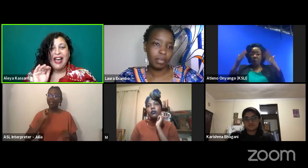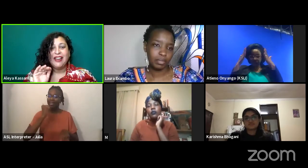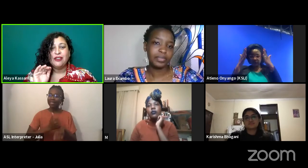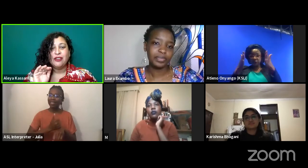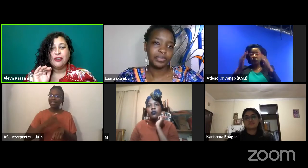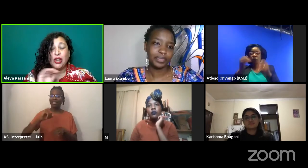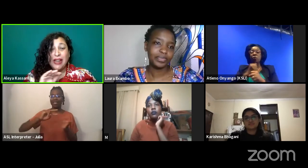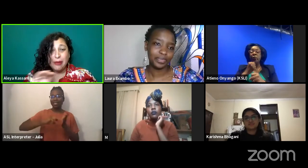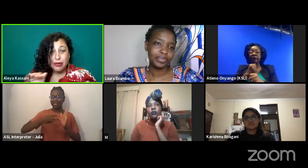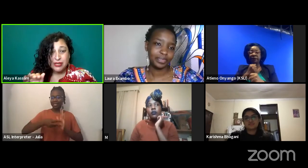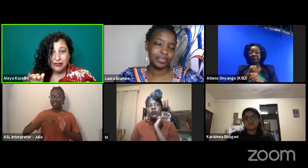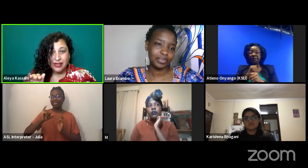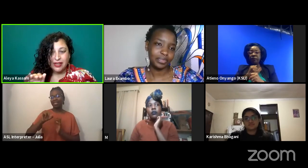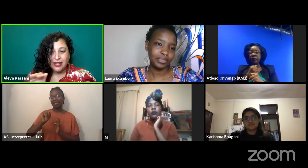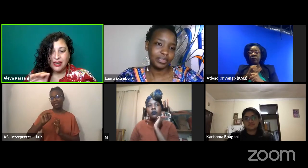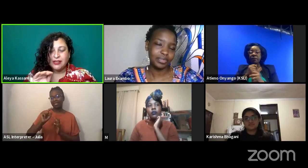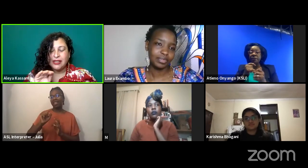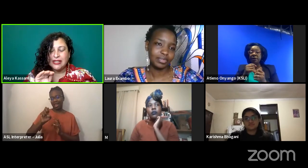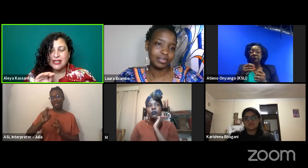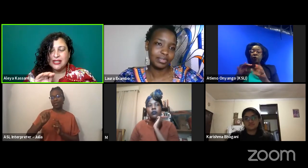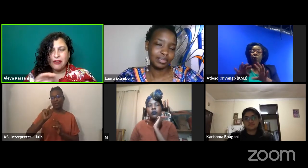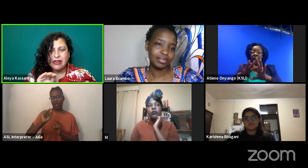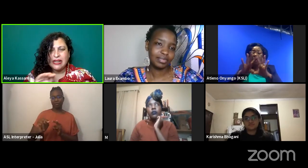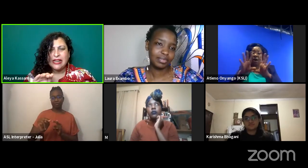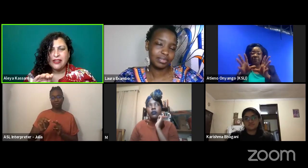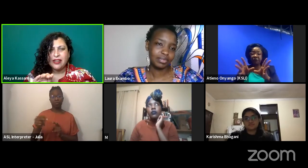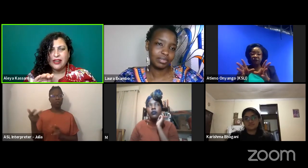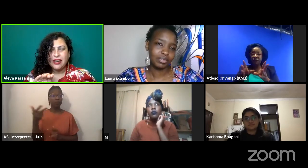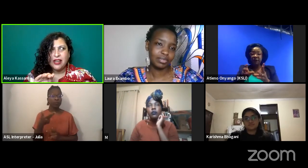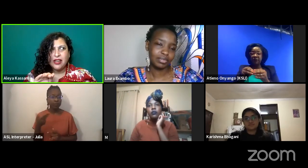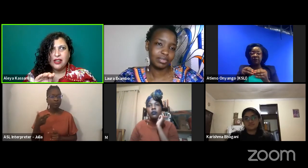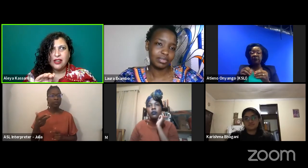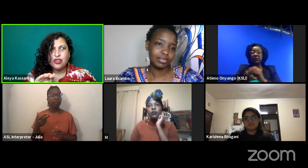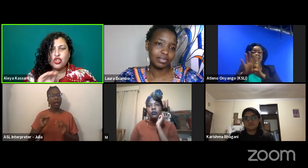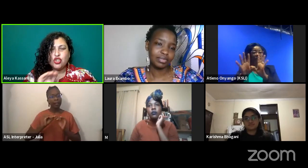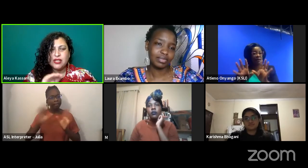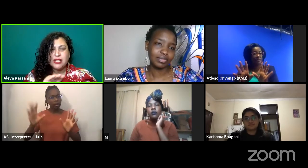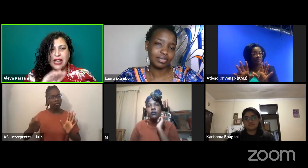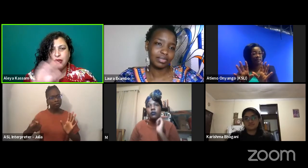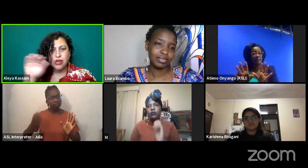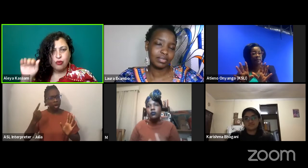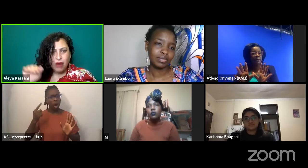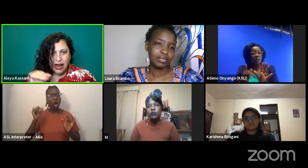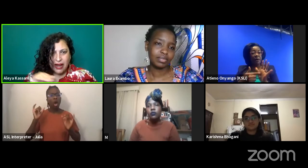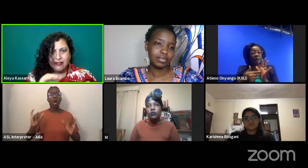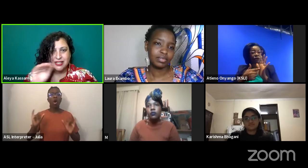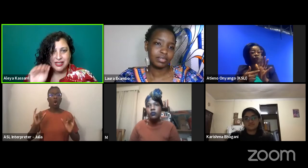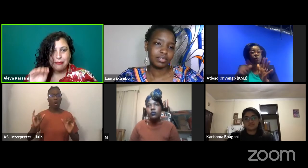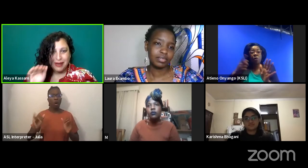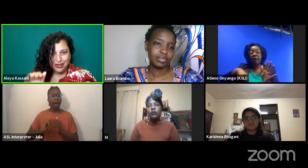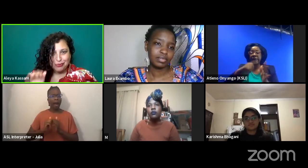and collaboratively it gets us very clear that it shows us how to arrive at the same page,